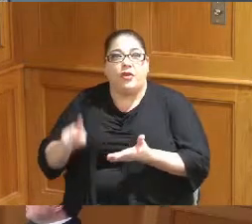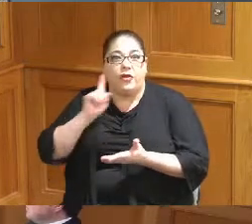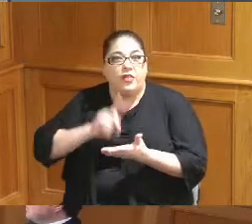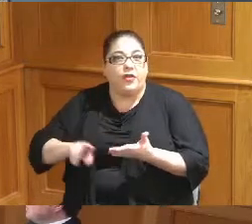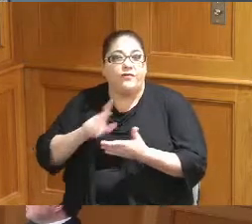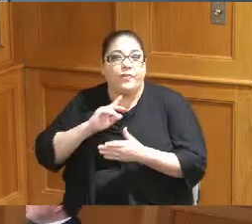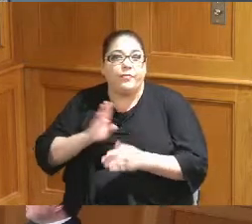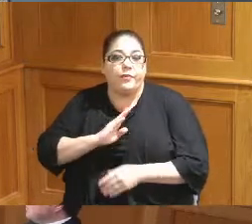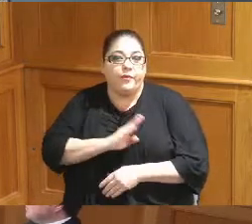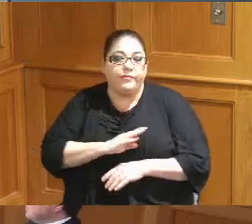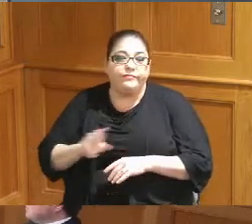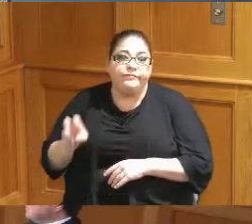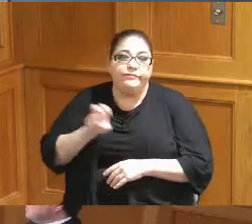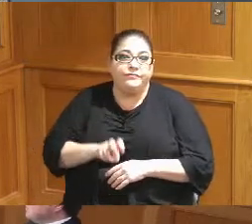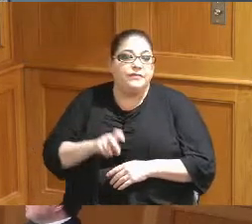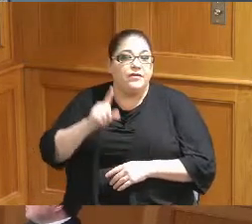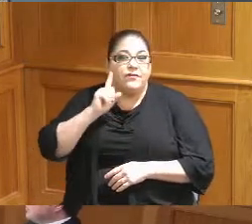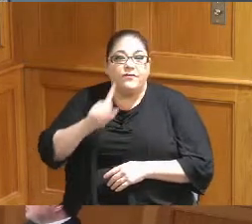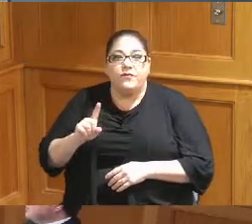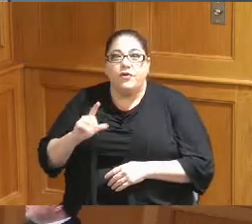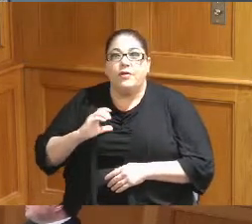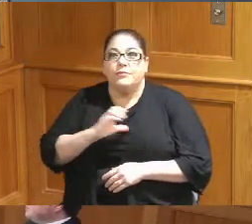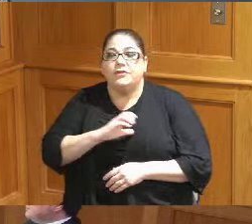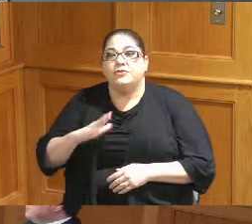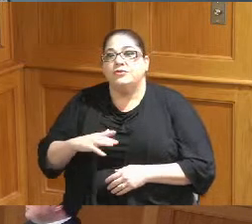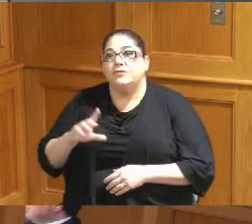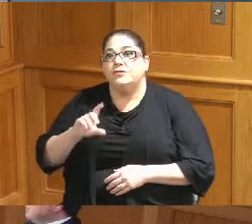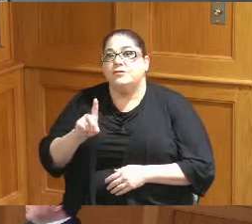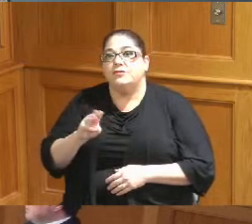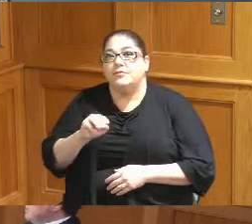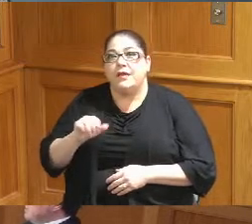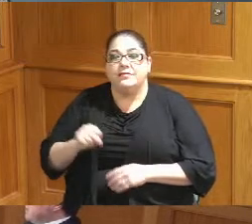good afternoon I'm County Commissioner Denise Driehaus Jeff Aluotto County Administrator Michael